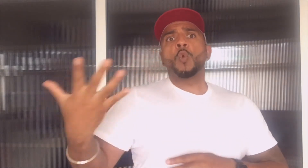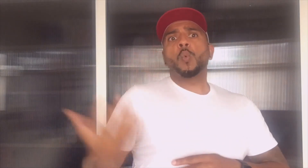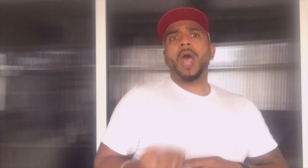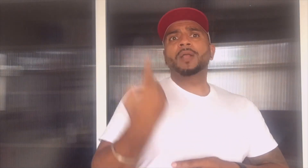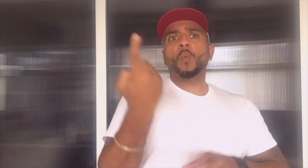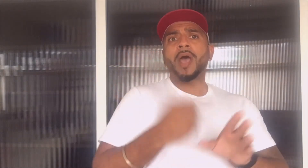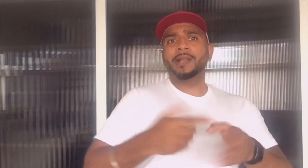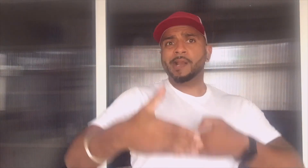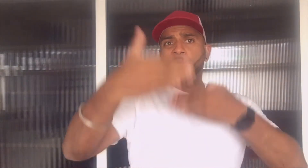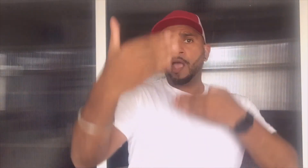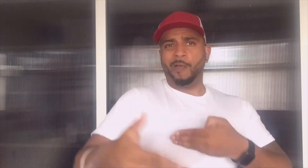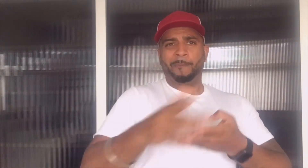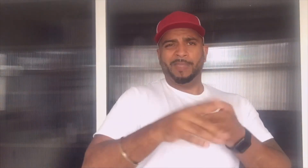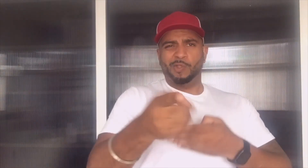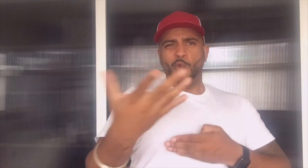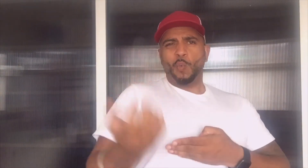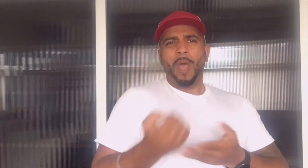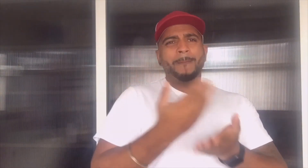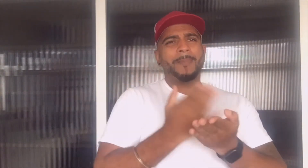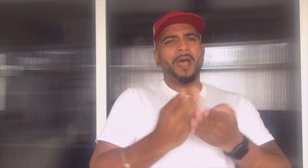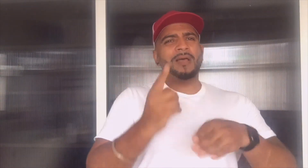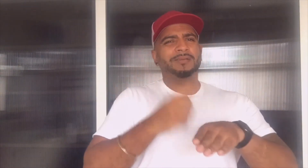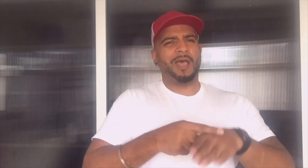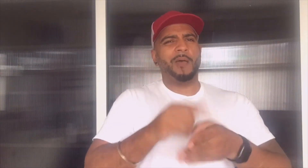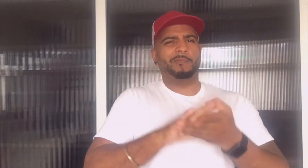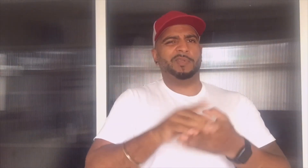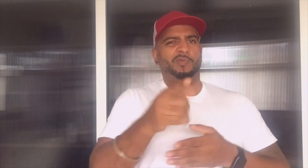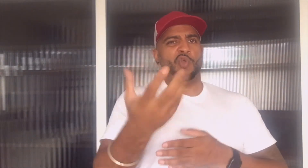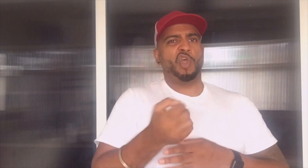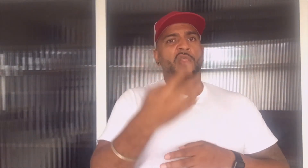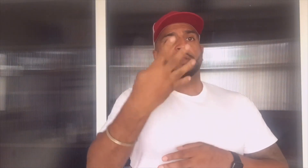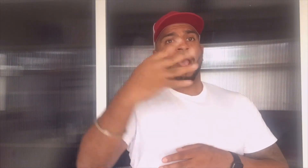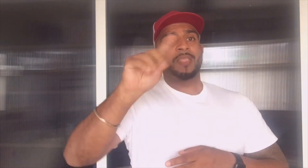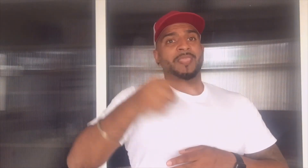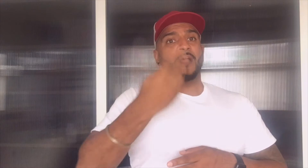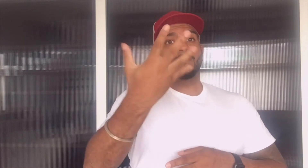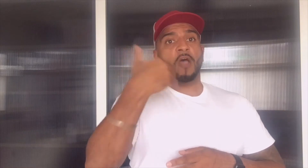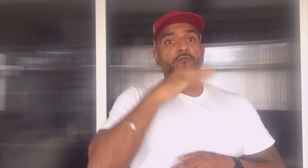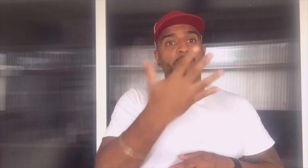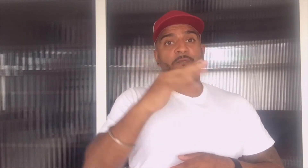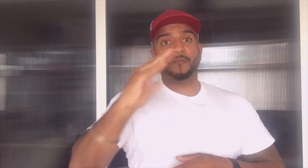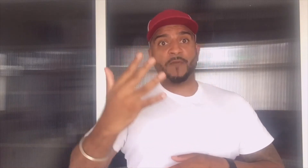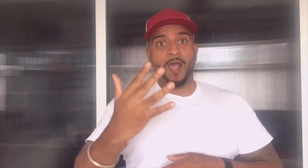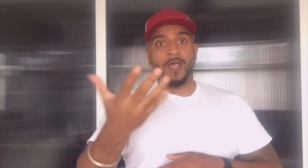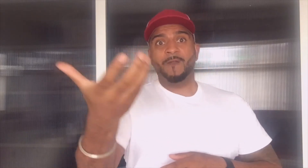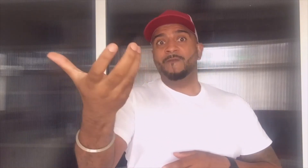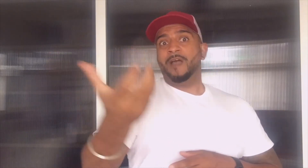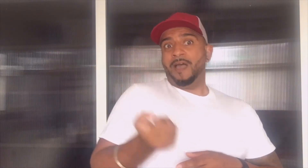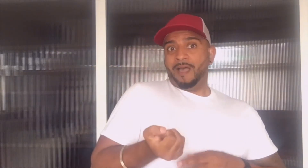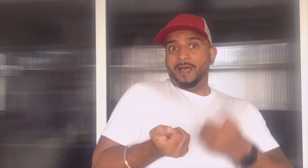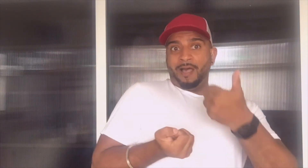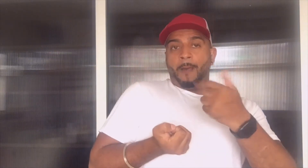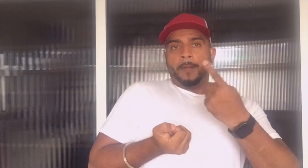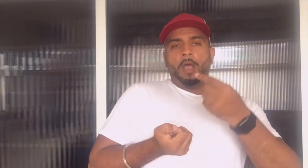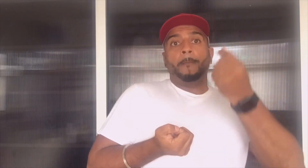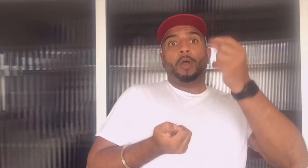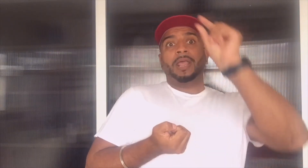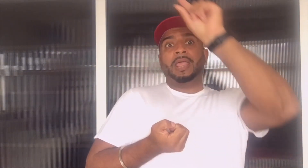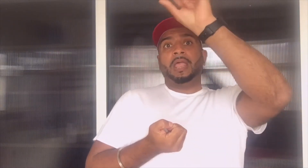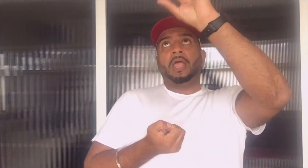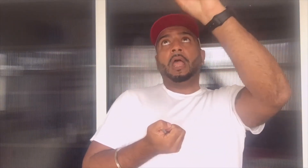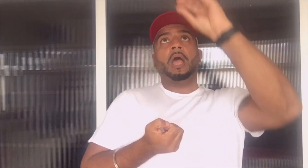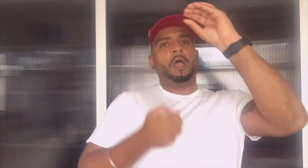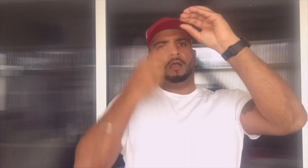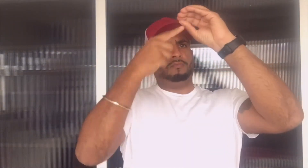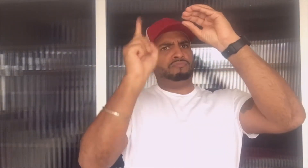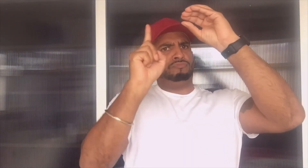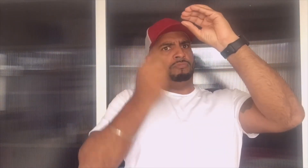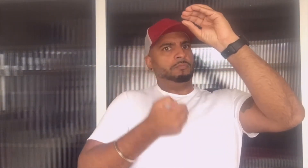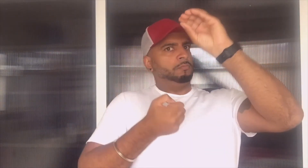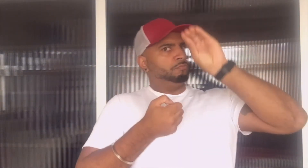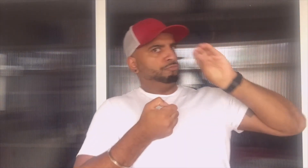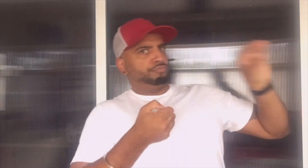The salary will be £9,555 per year - plus a 6% employer contribution to a stakeholder pension.